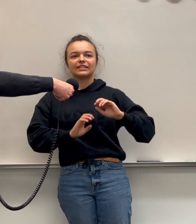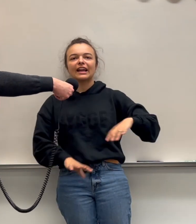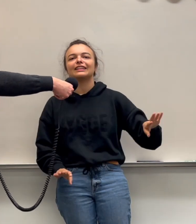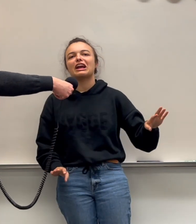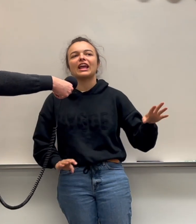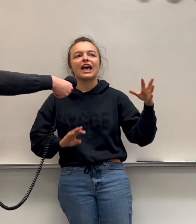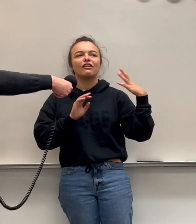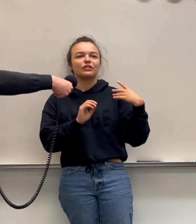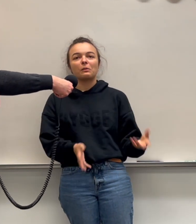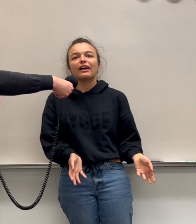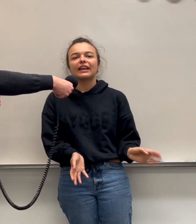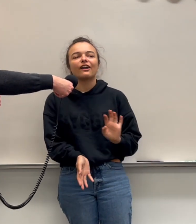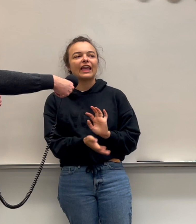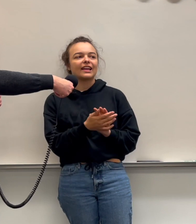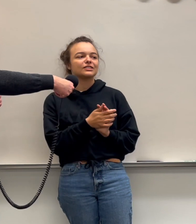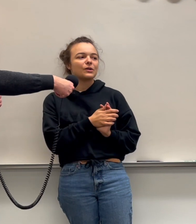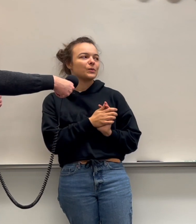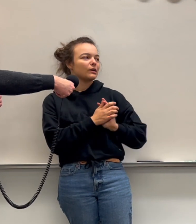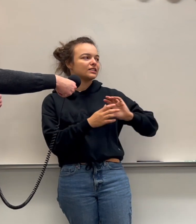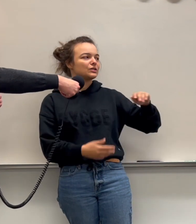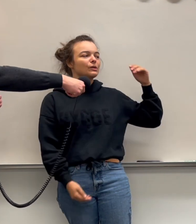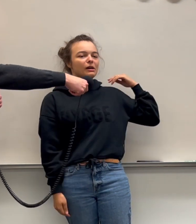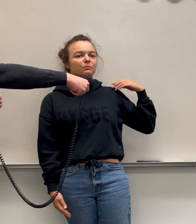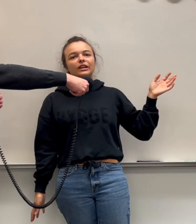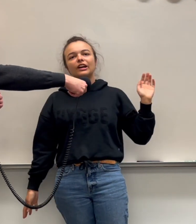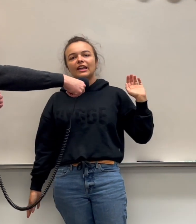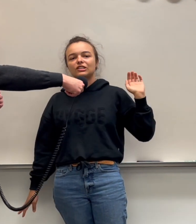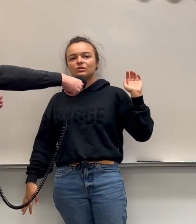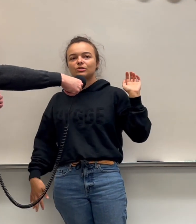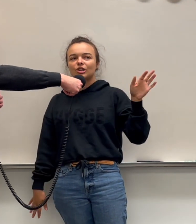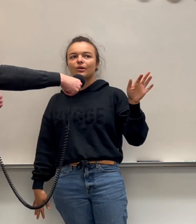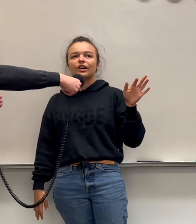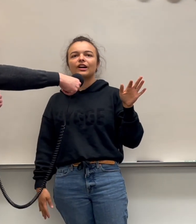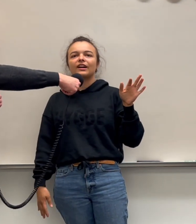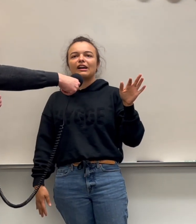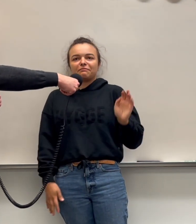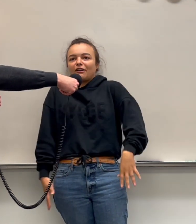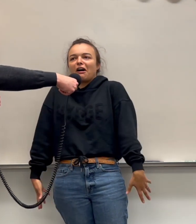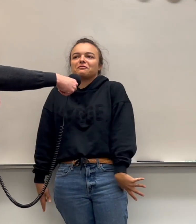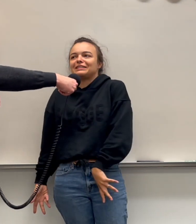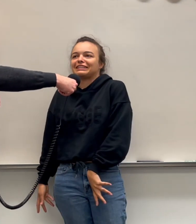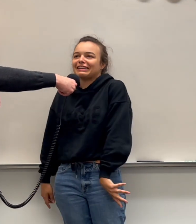and signed in the area for a while now and so we wanted to bring her in to show her off basically